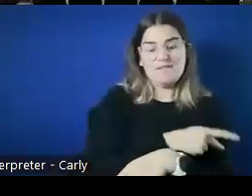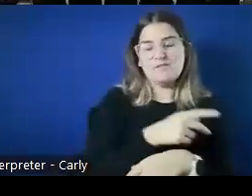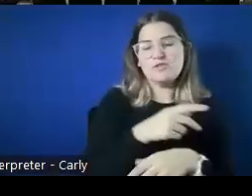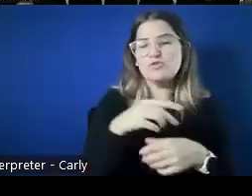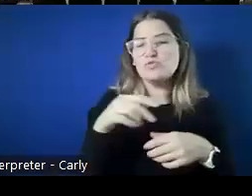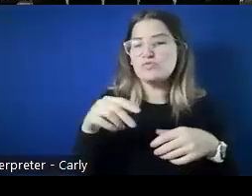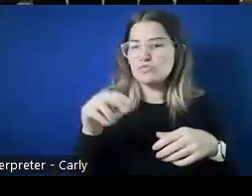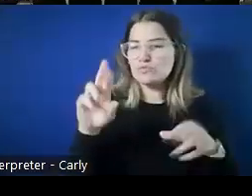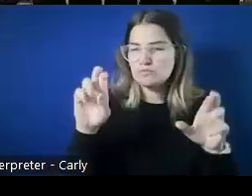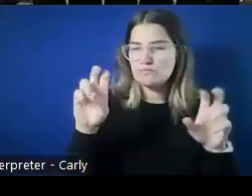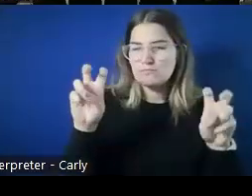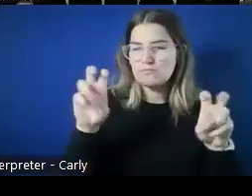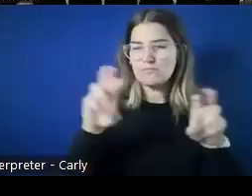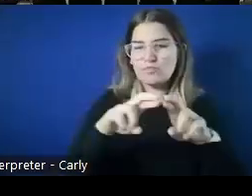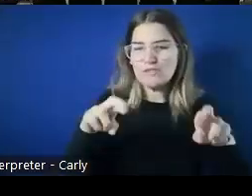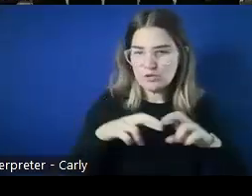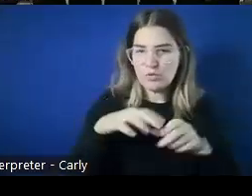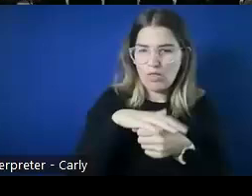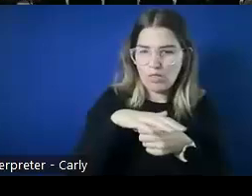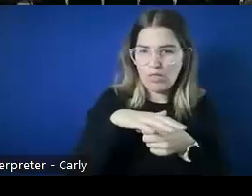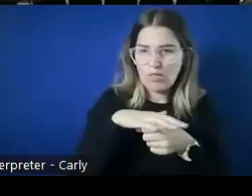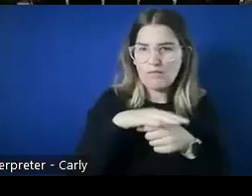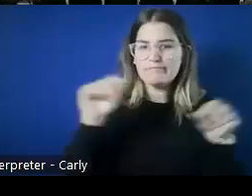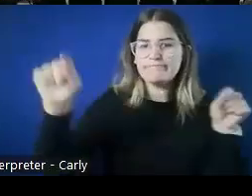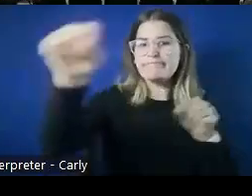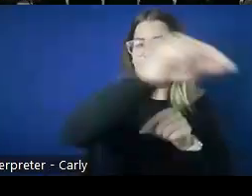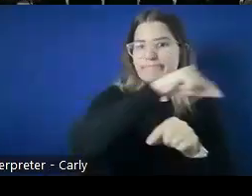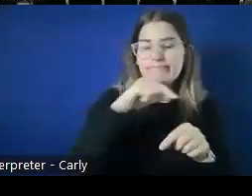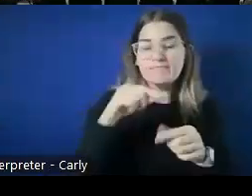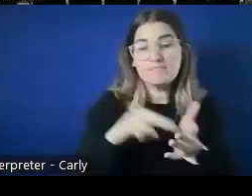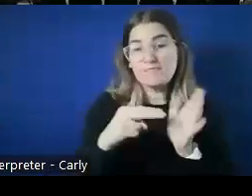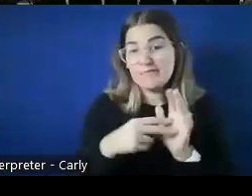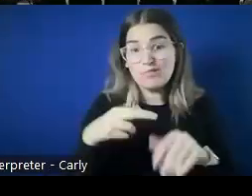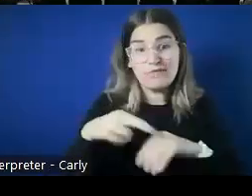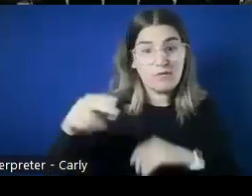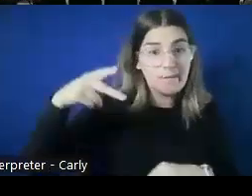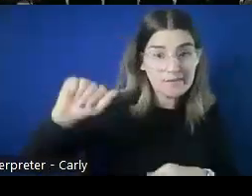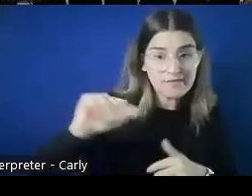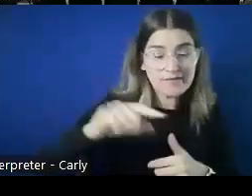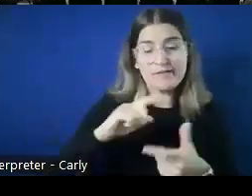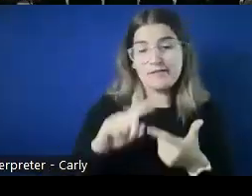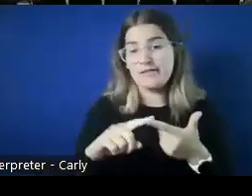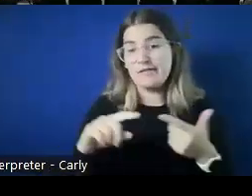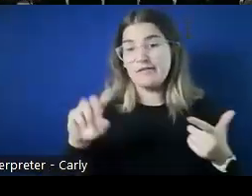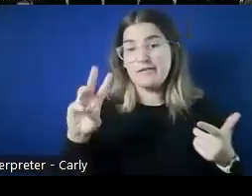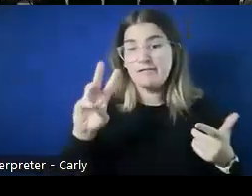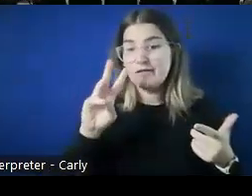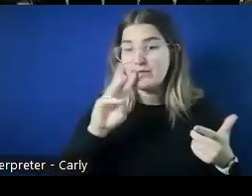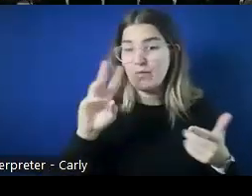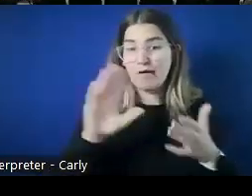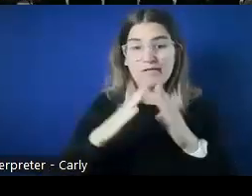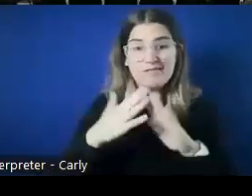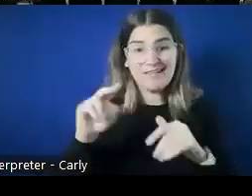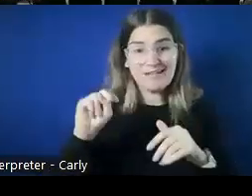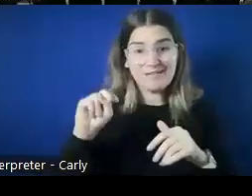so we currently get referrals from Pennsylvania um from Watertown New York from Ithaca like all